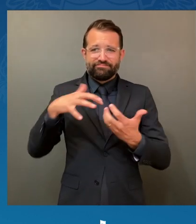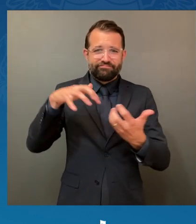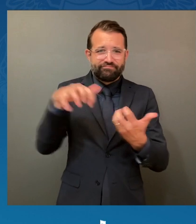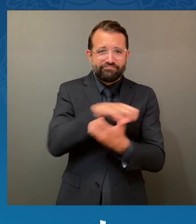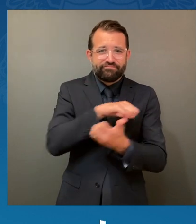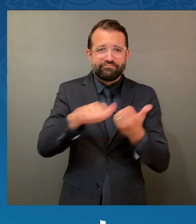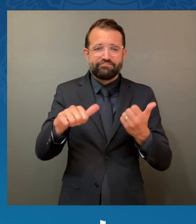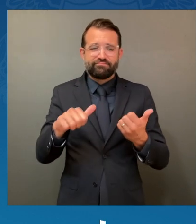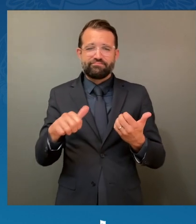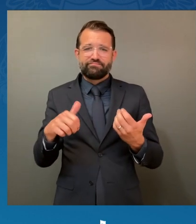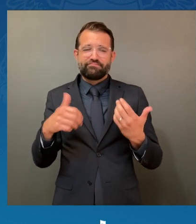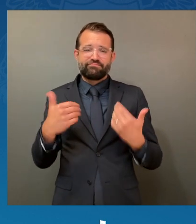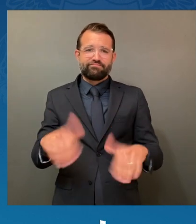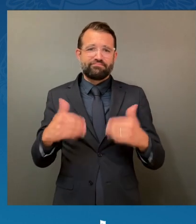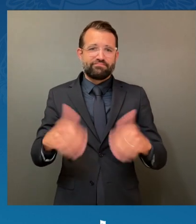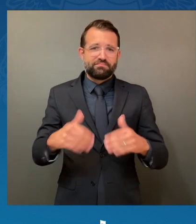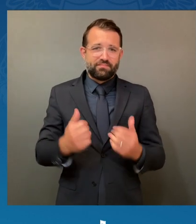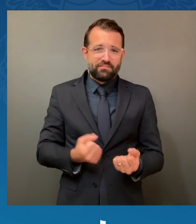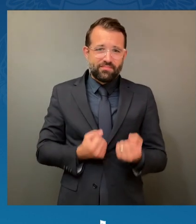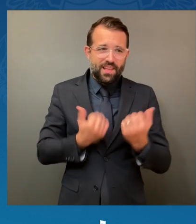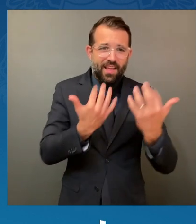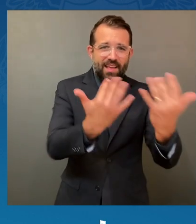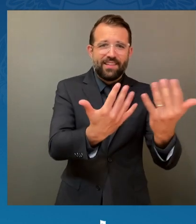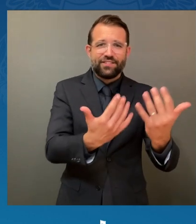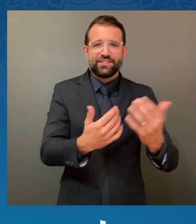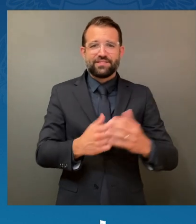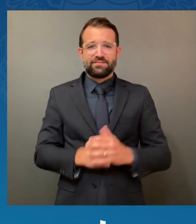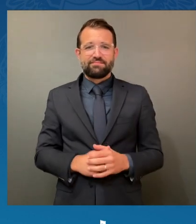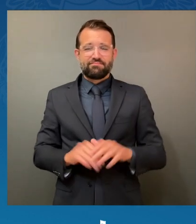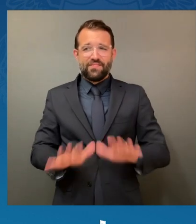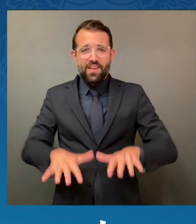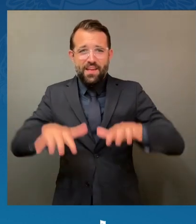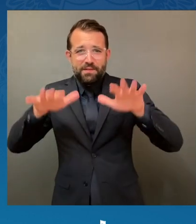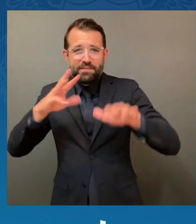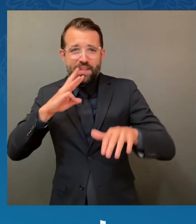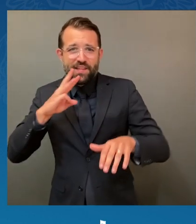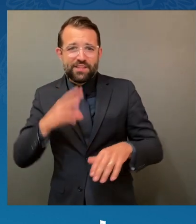flooded by hurricanes, and choked by drought.